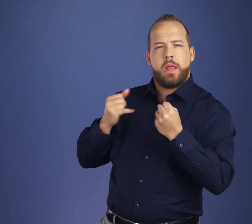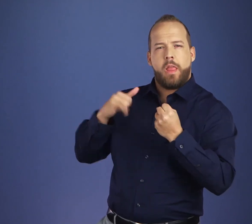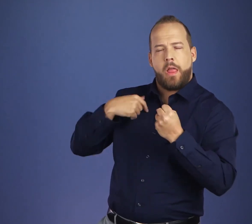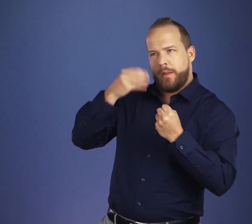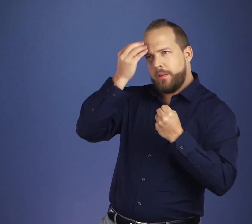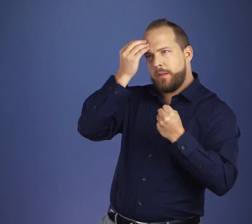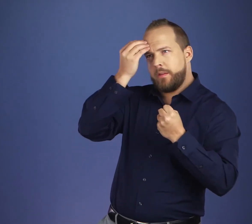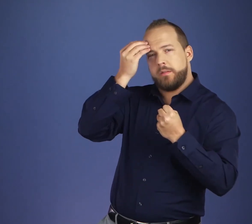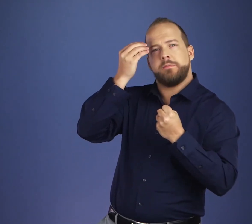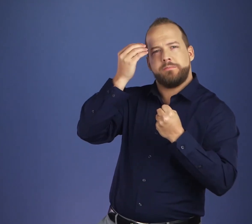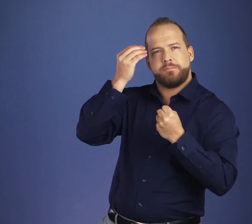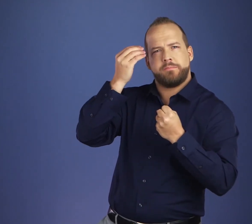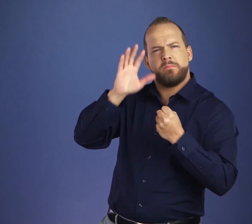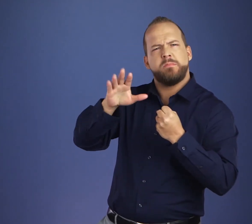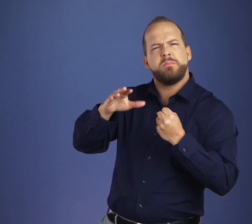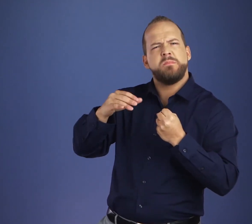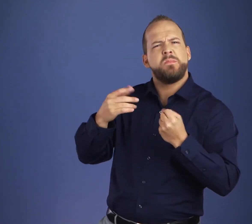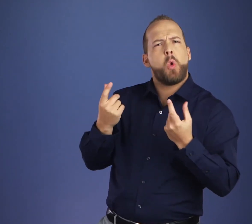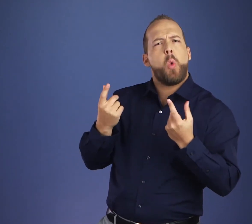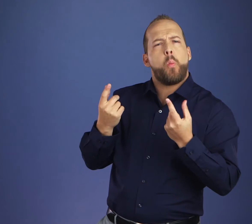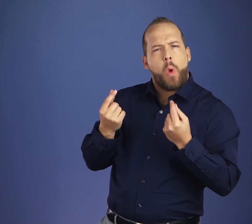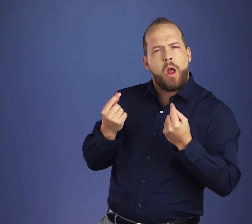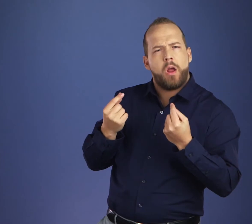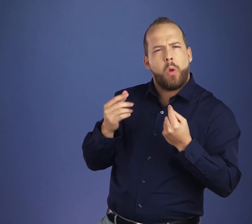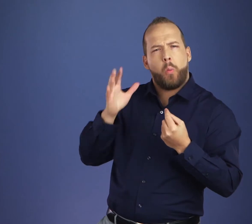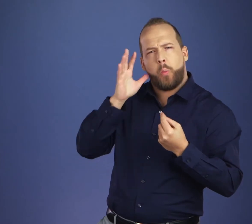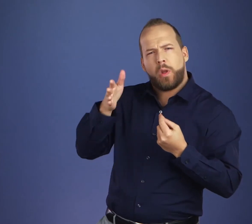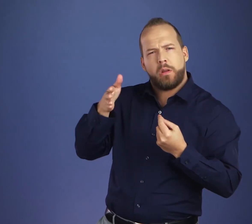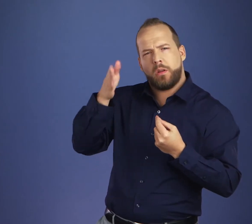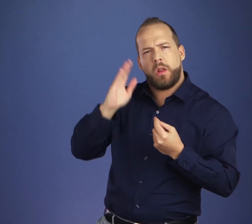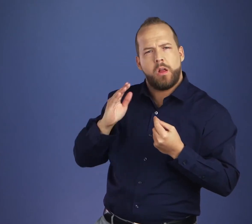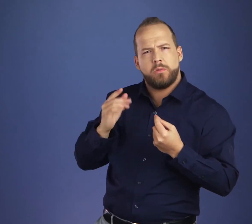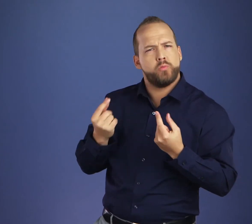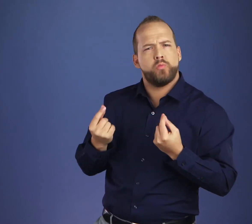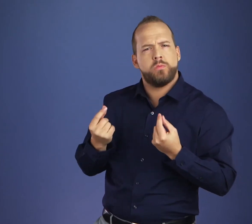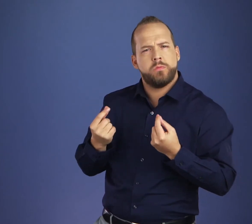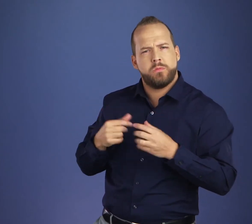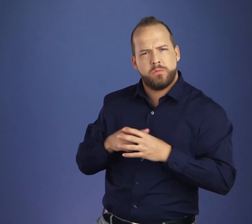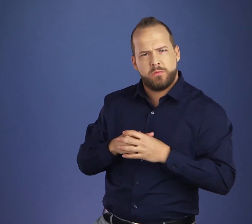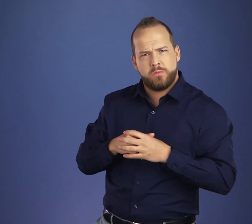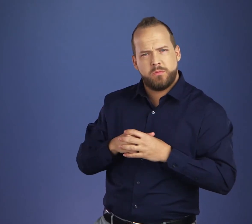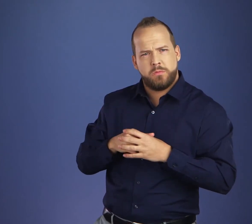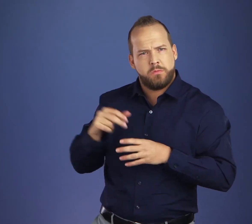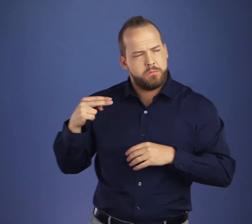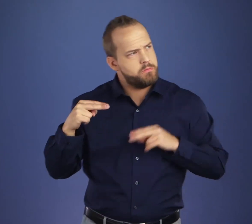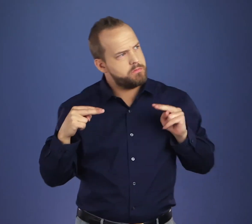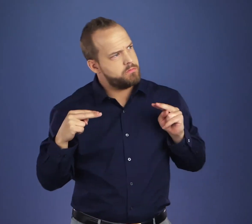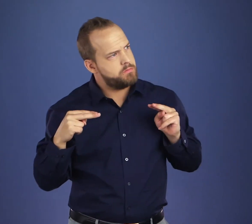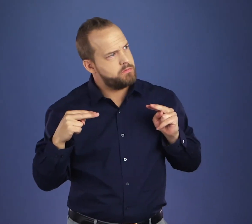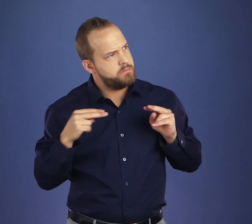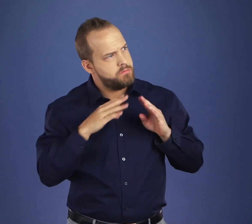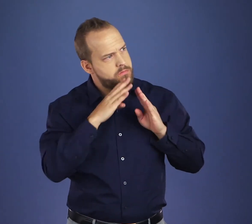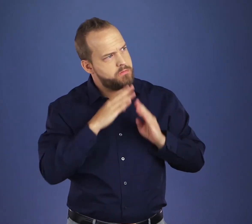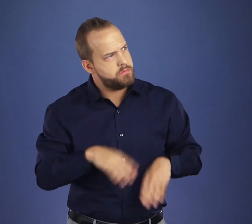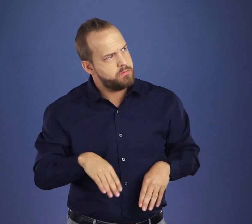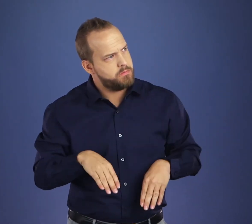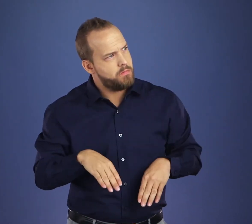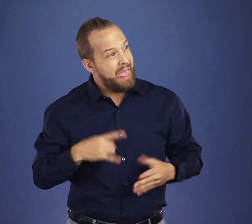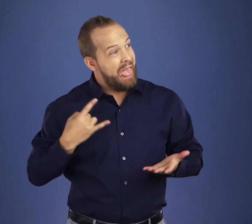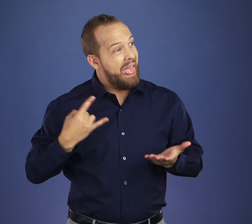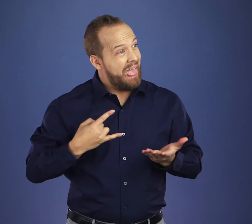Something keeps repeating to me, ‘What would the Master do?’”